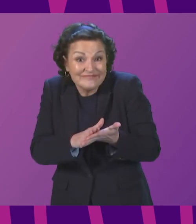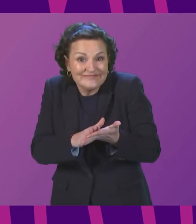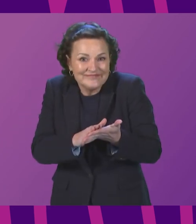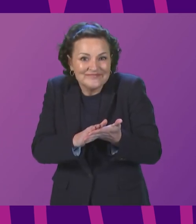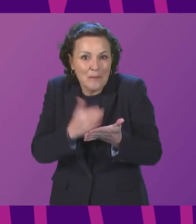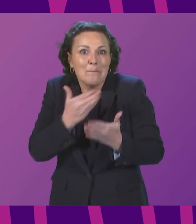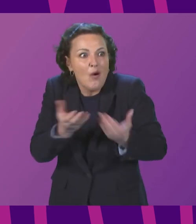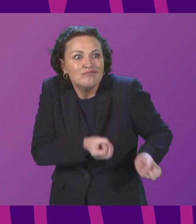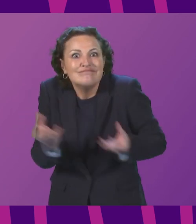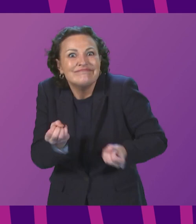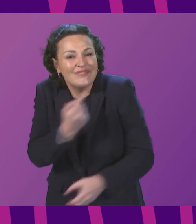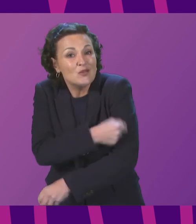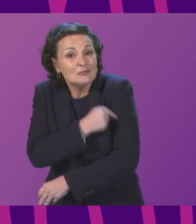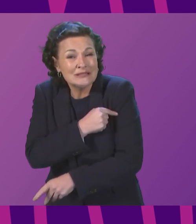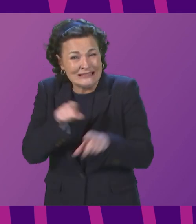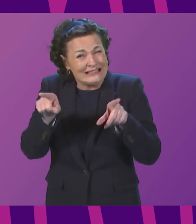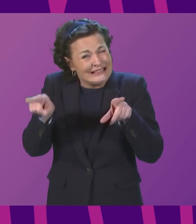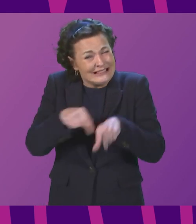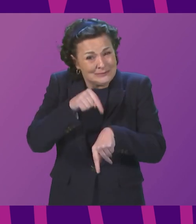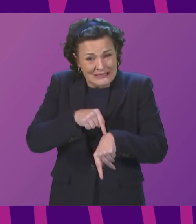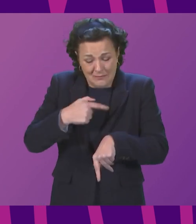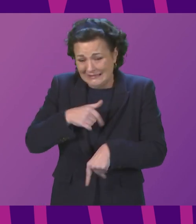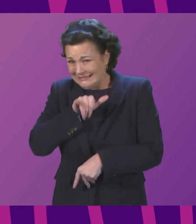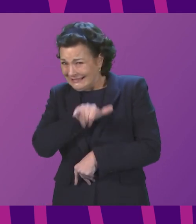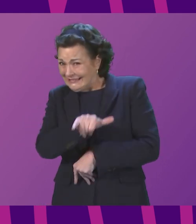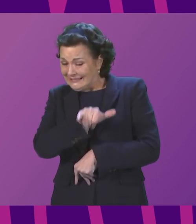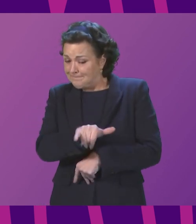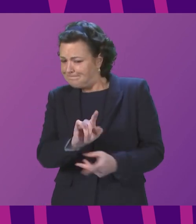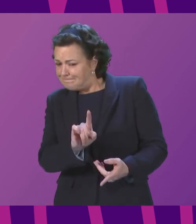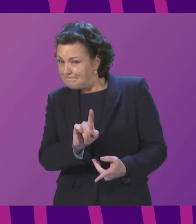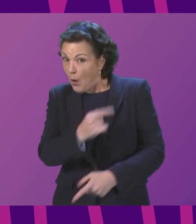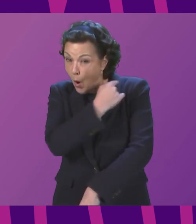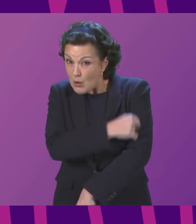remaining uncertainty about the impact on hospital admissions if omicron continues to